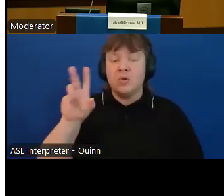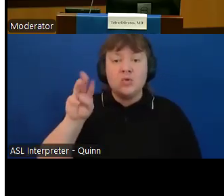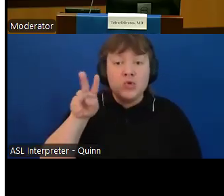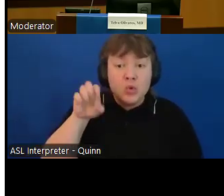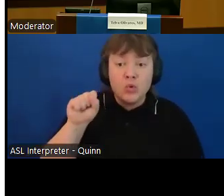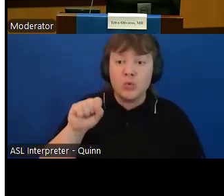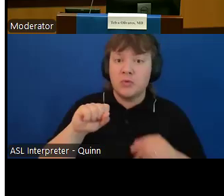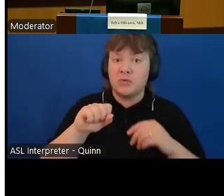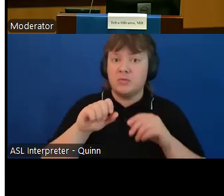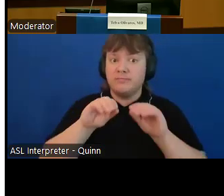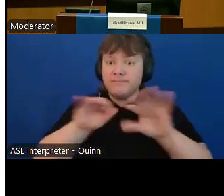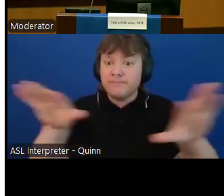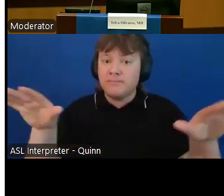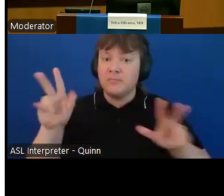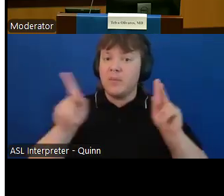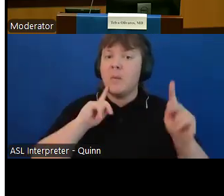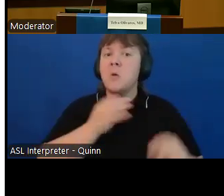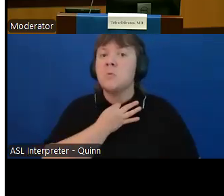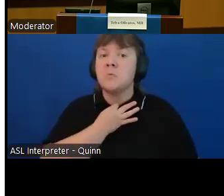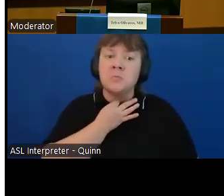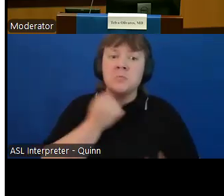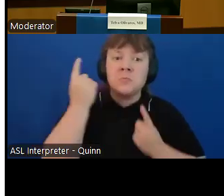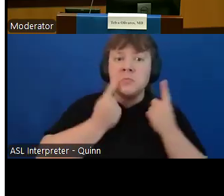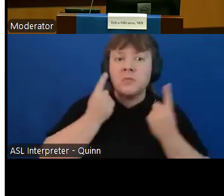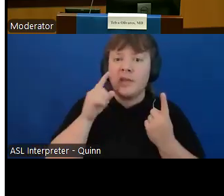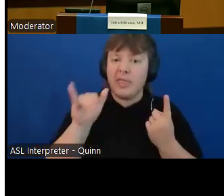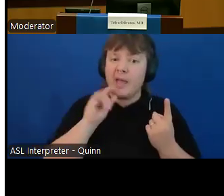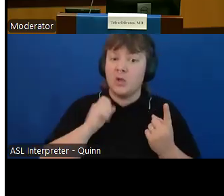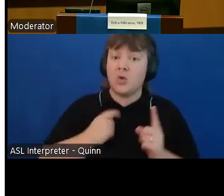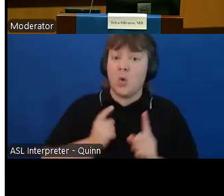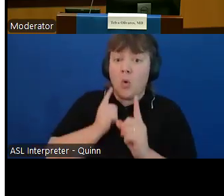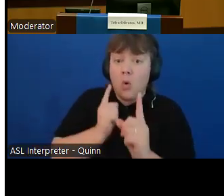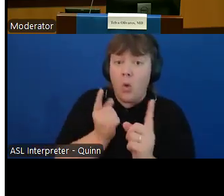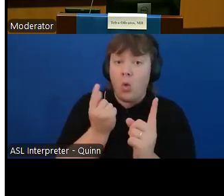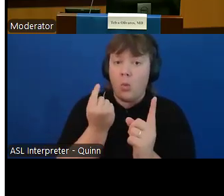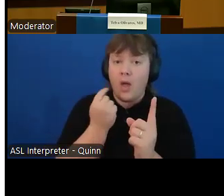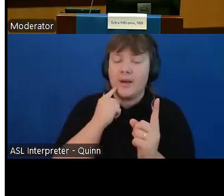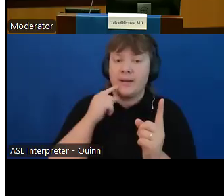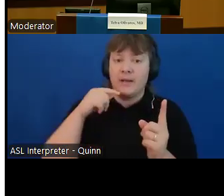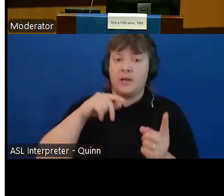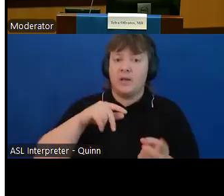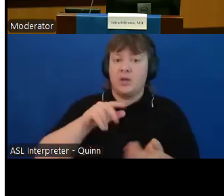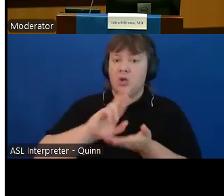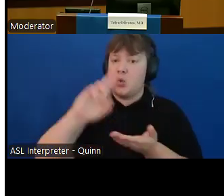And so part of what we're striving to do is ensure that the medical center community be aware of this